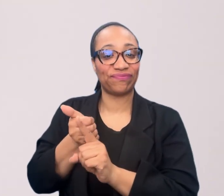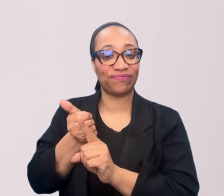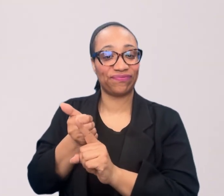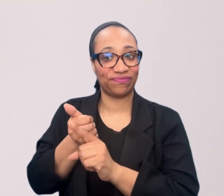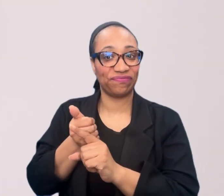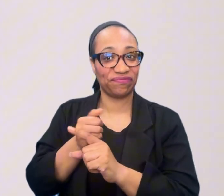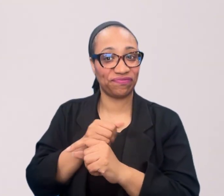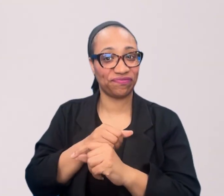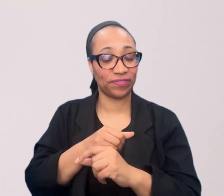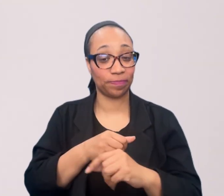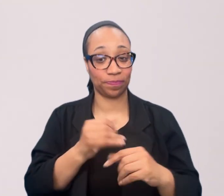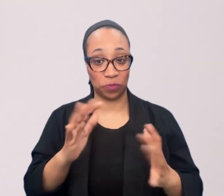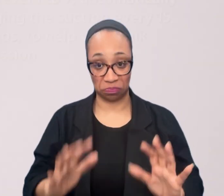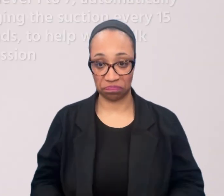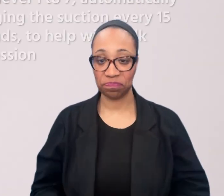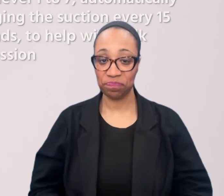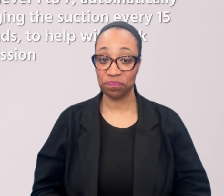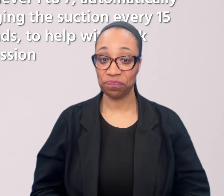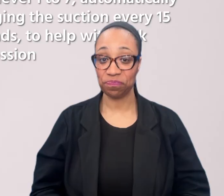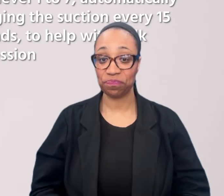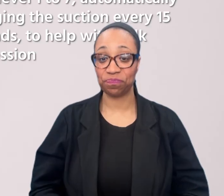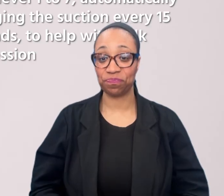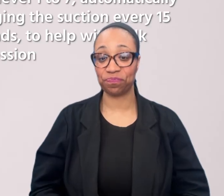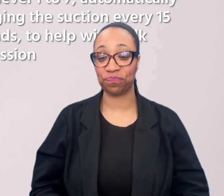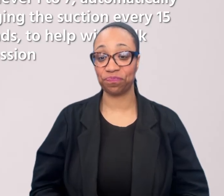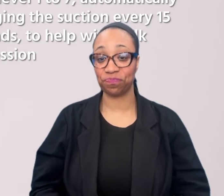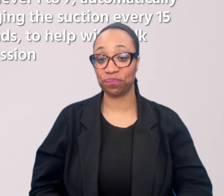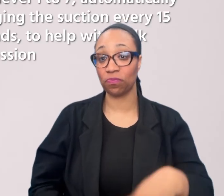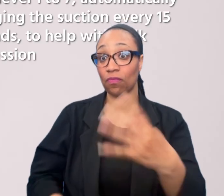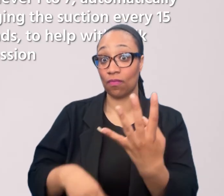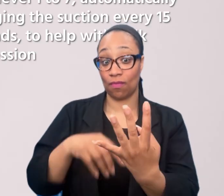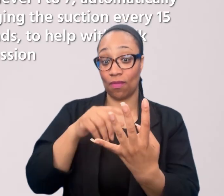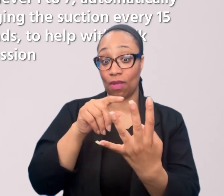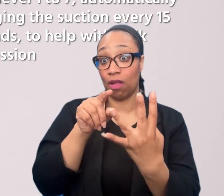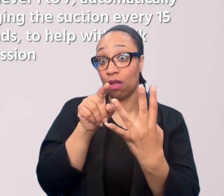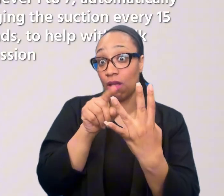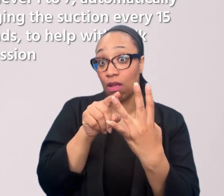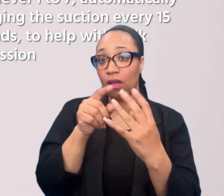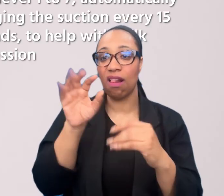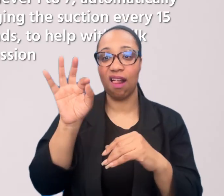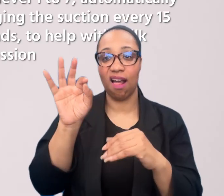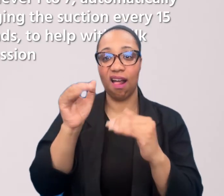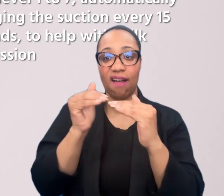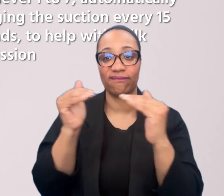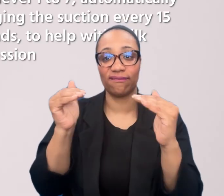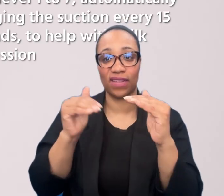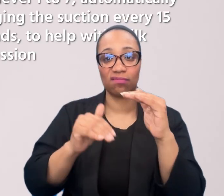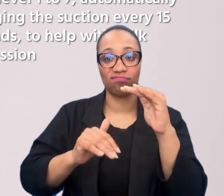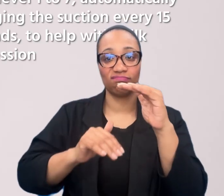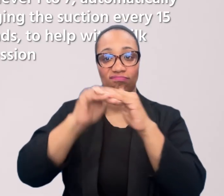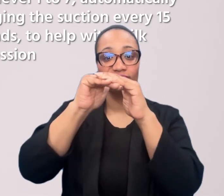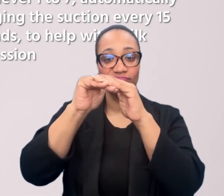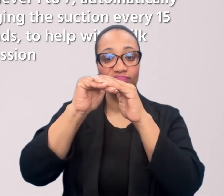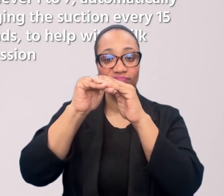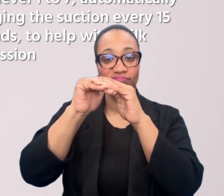screen it will automatically go from level 1 to 7 out of the nine and changing the suction strength